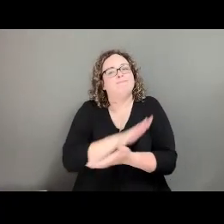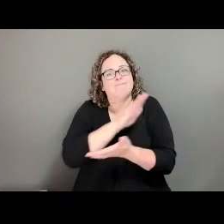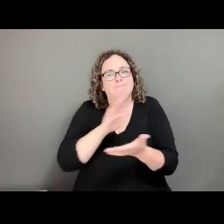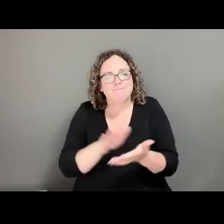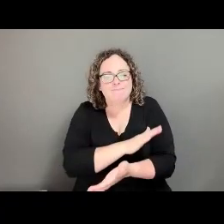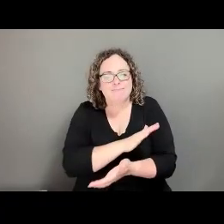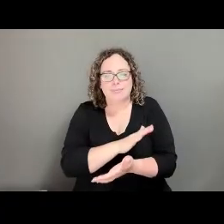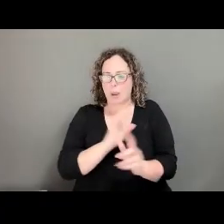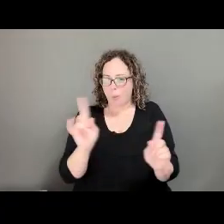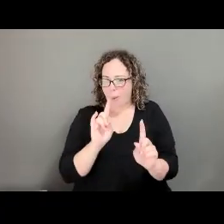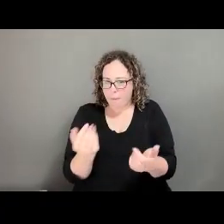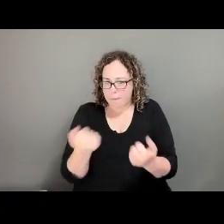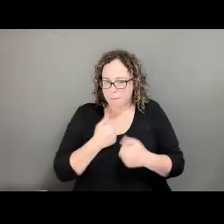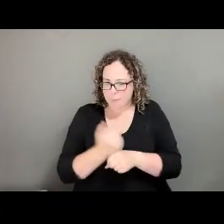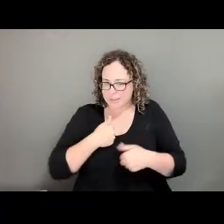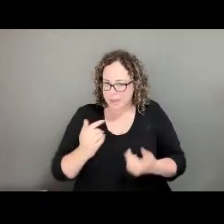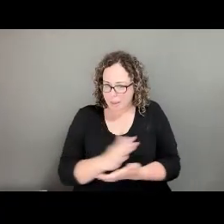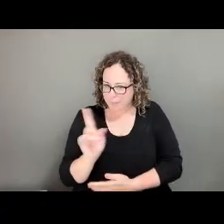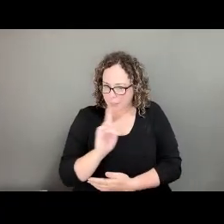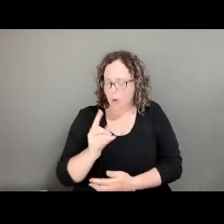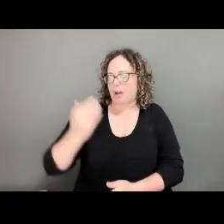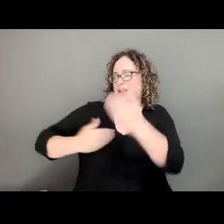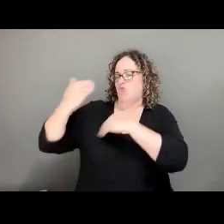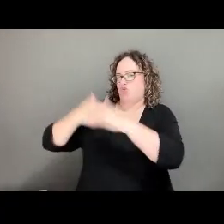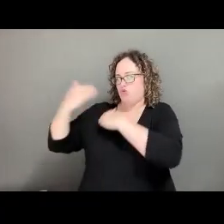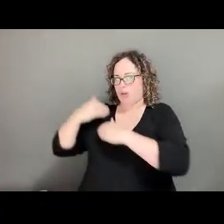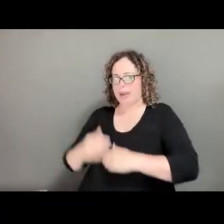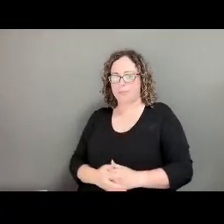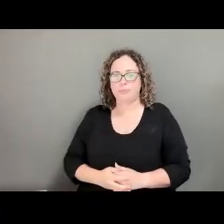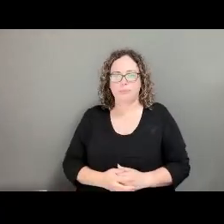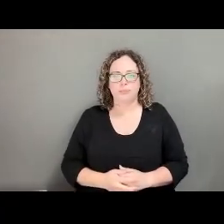And what are the logical rules of time travel, and does anyone care?